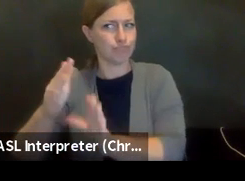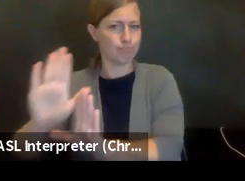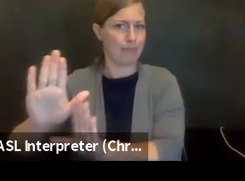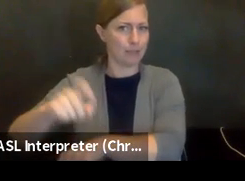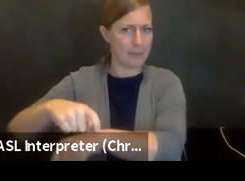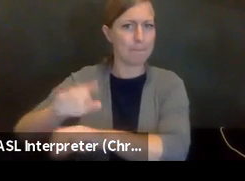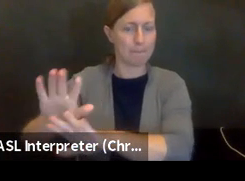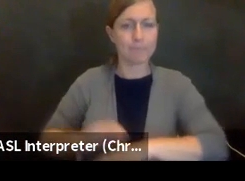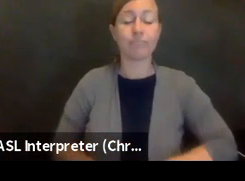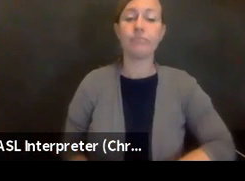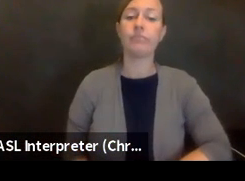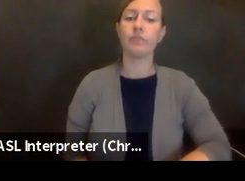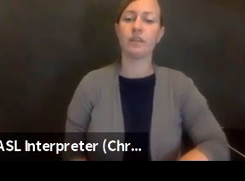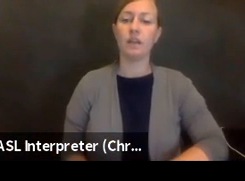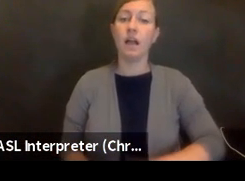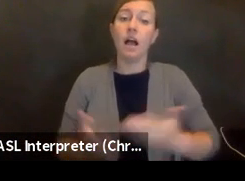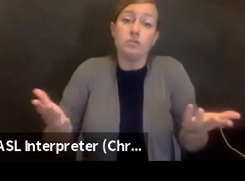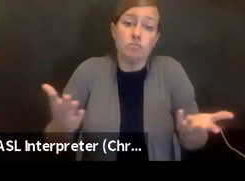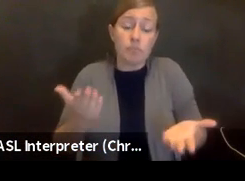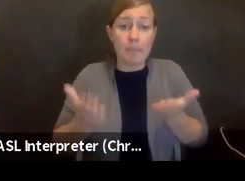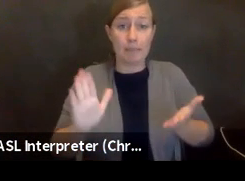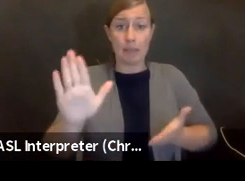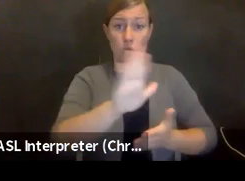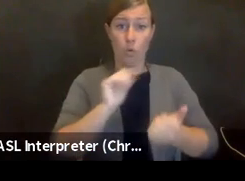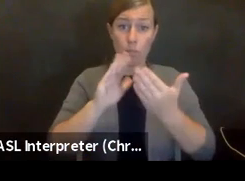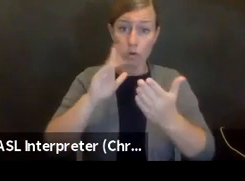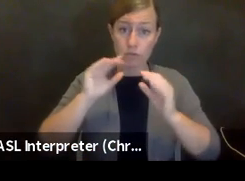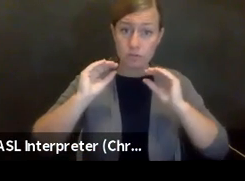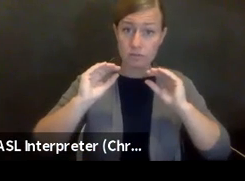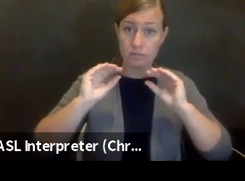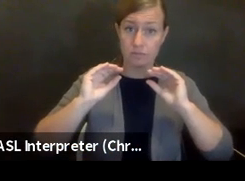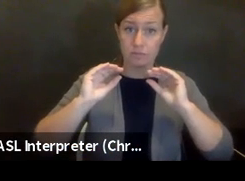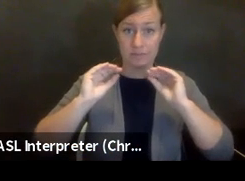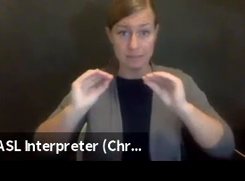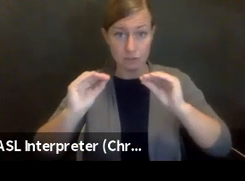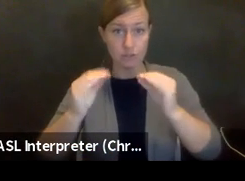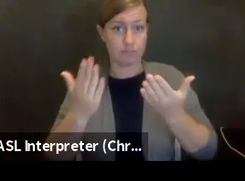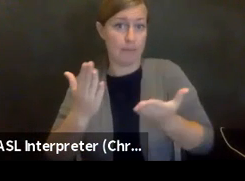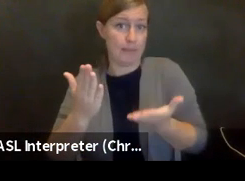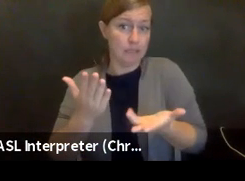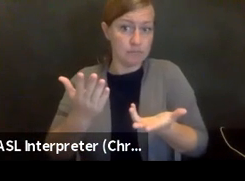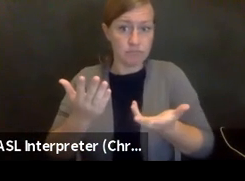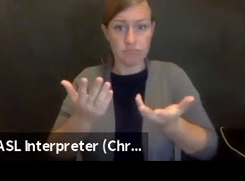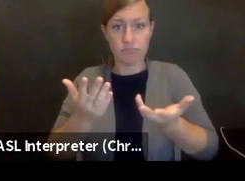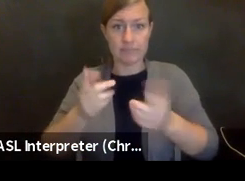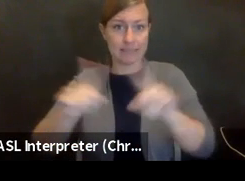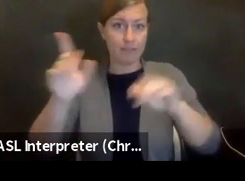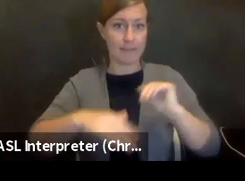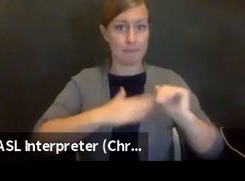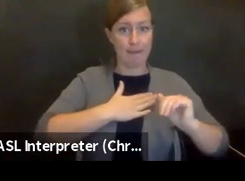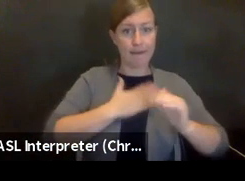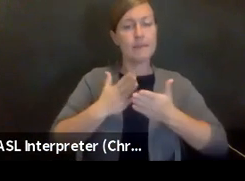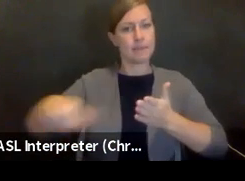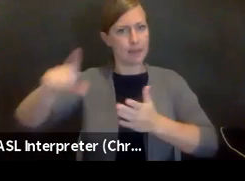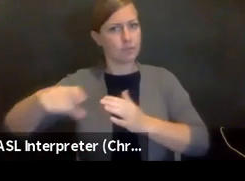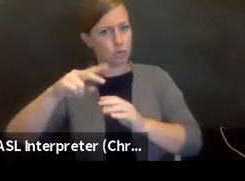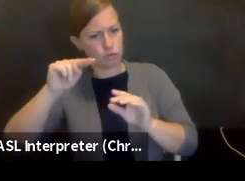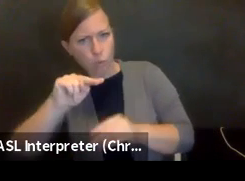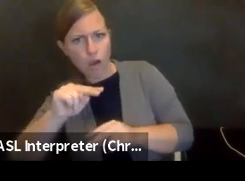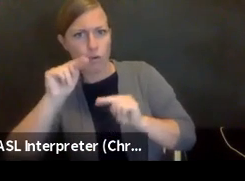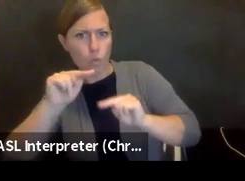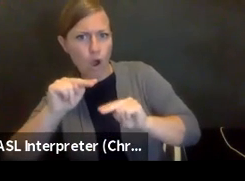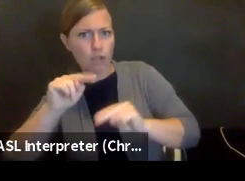Katherine Livick - ESD 112: way of conducting your classroom may be different. Maybe you do expect them to check their notifications. That's an expectation you set. And they're supposed to get into those and start working on them right away.